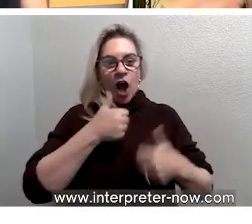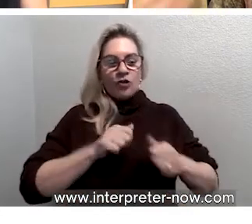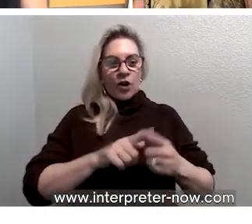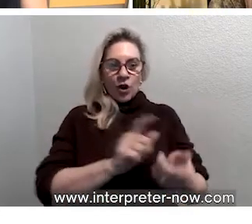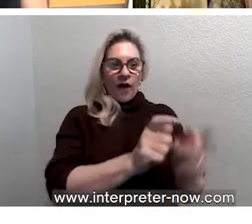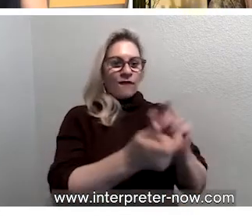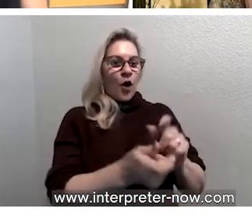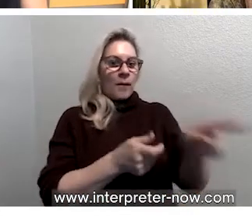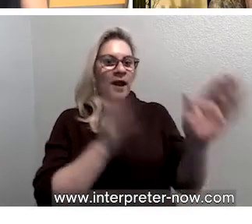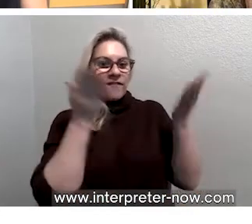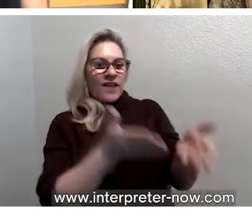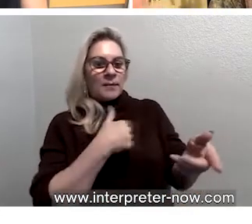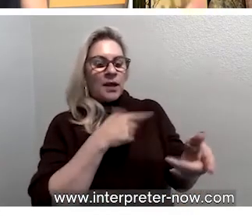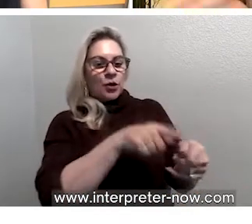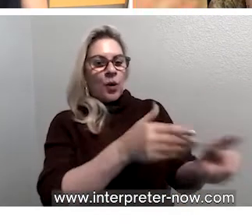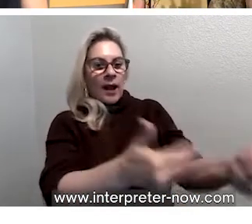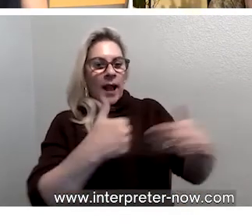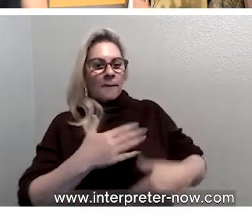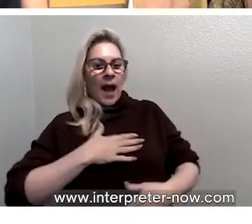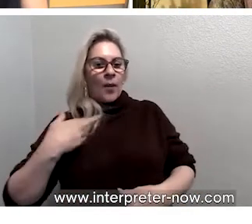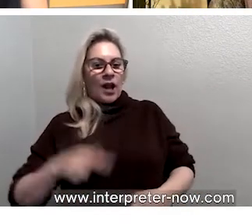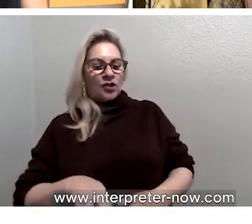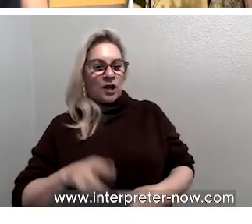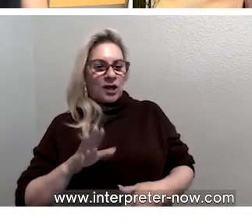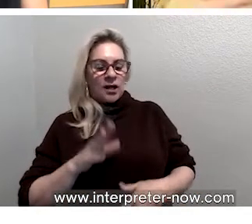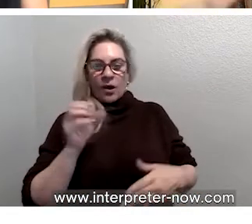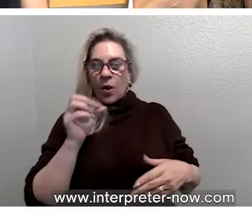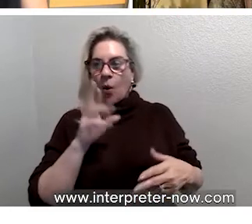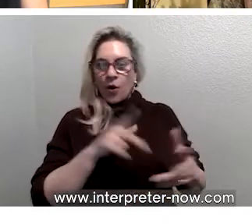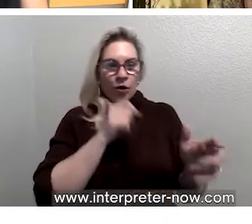if you're not bringing literature, even if you're not taking up any space that imposes